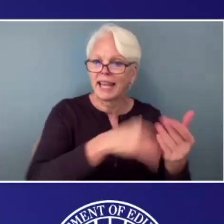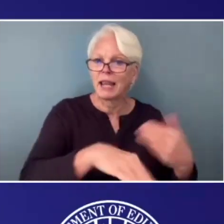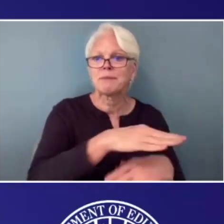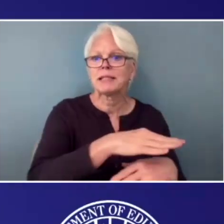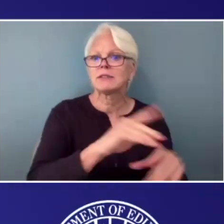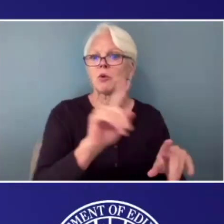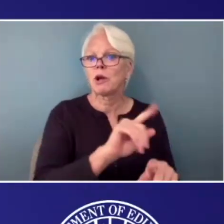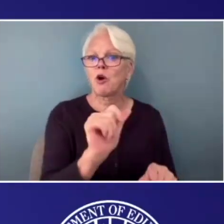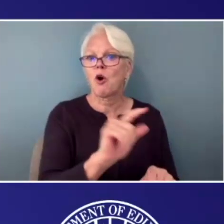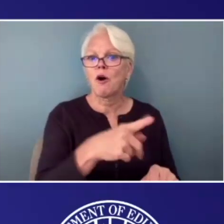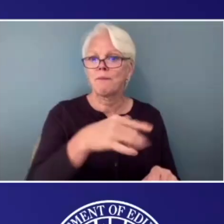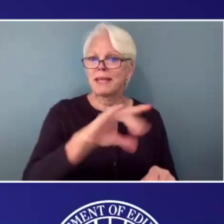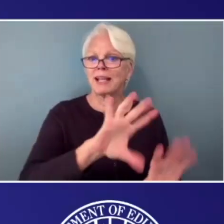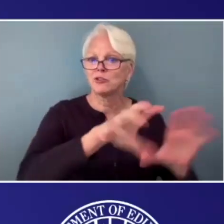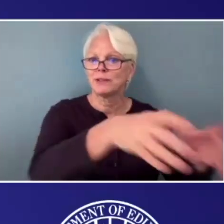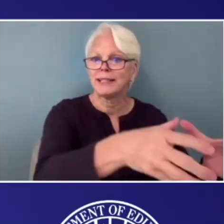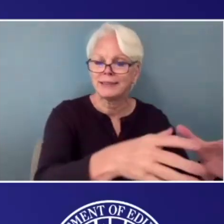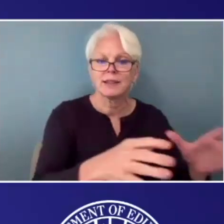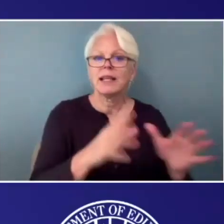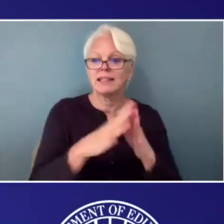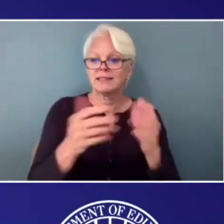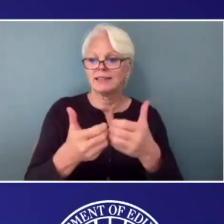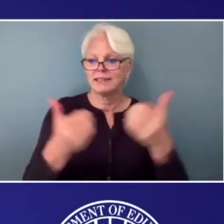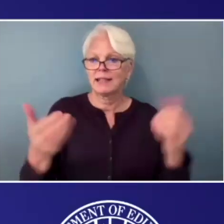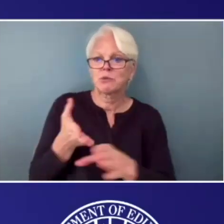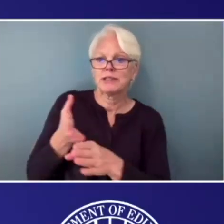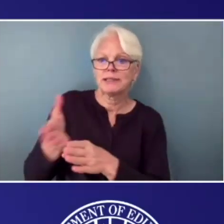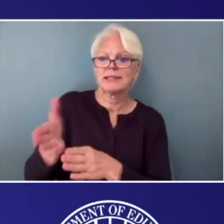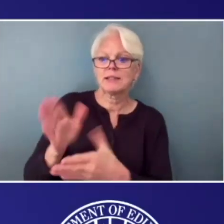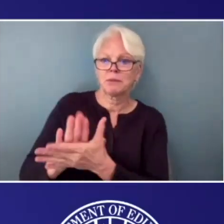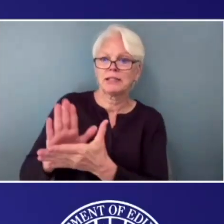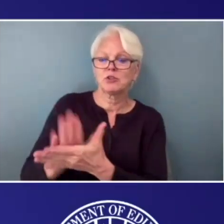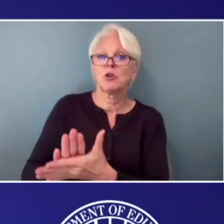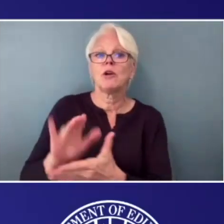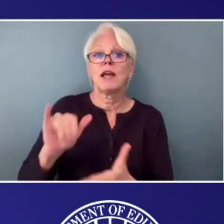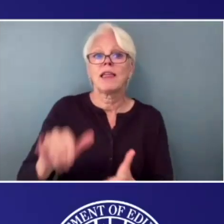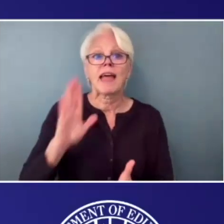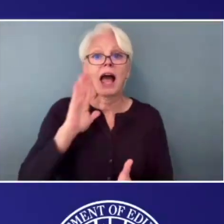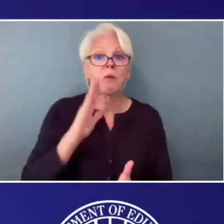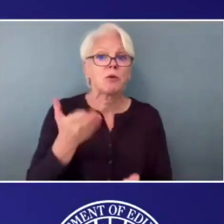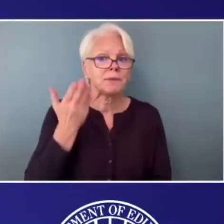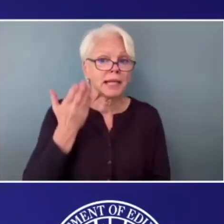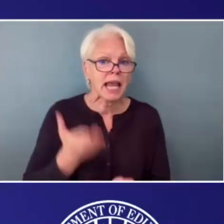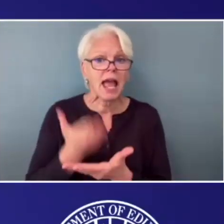It's in a separate discipline school. That would be evidence of it treating it